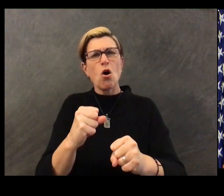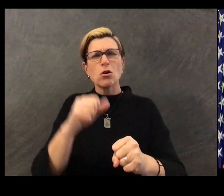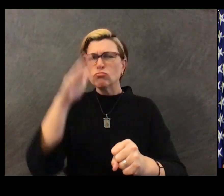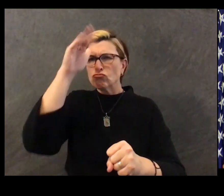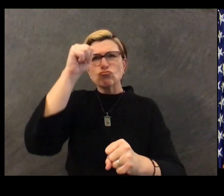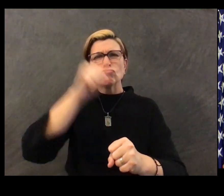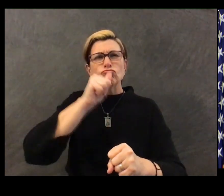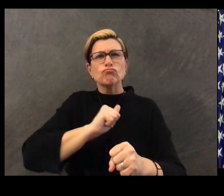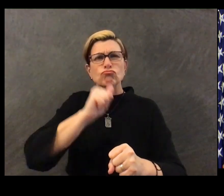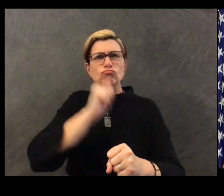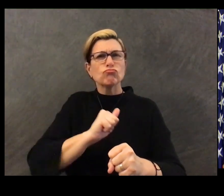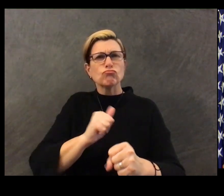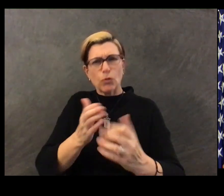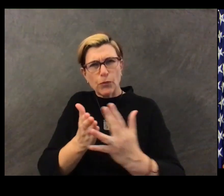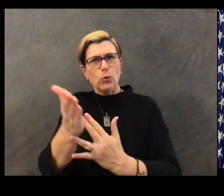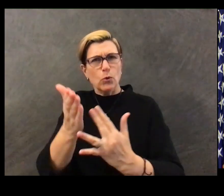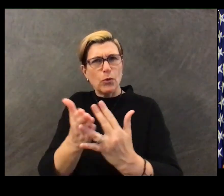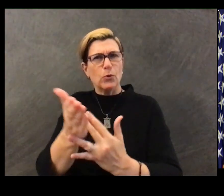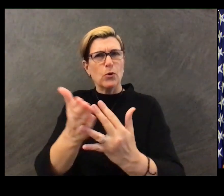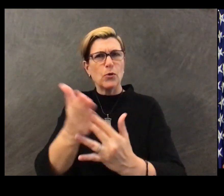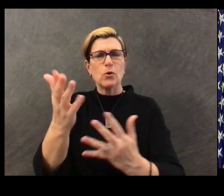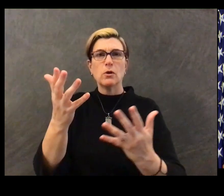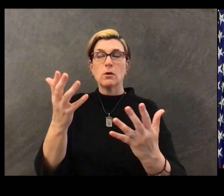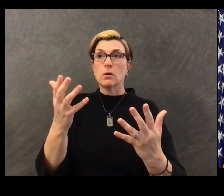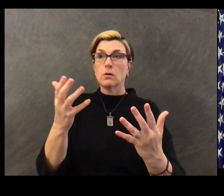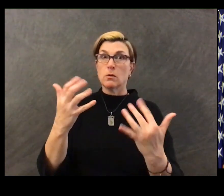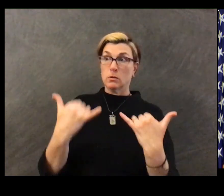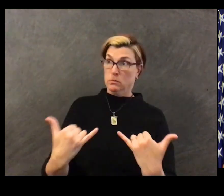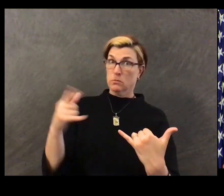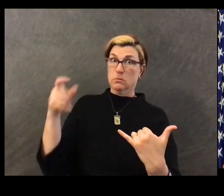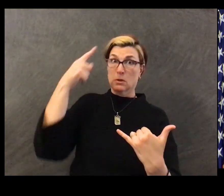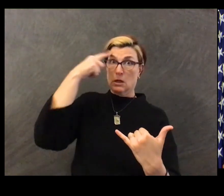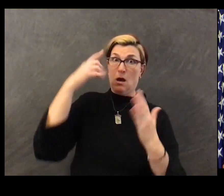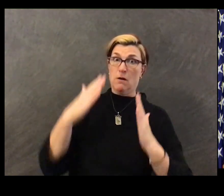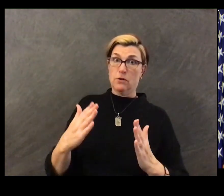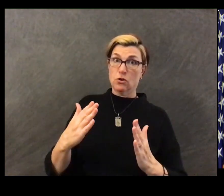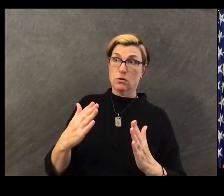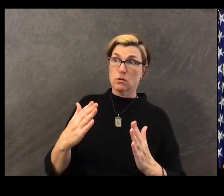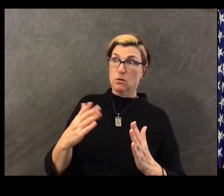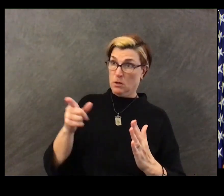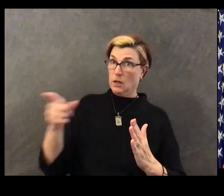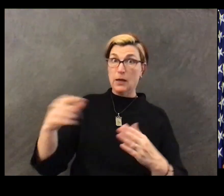but at the same time he must do what he thinks is right I want him to do what he